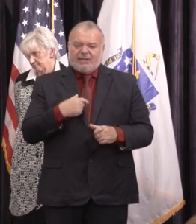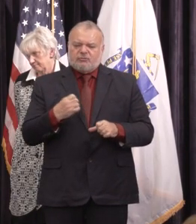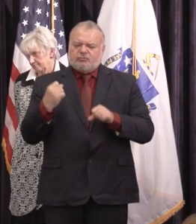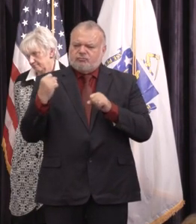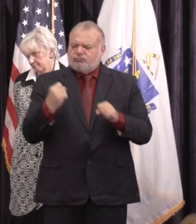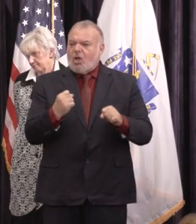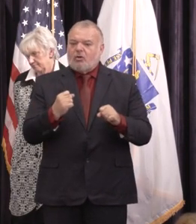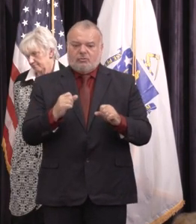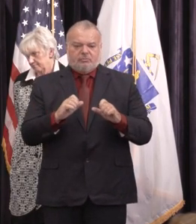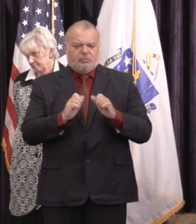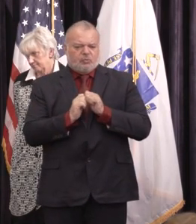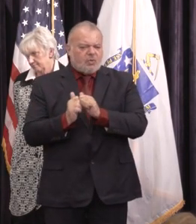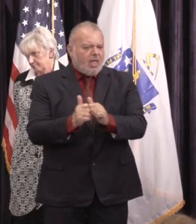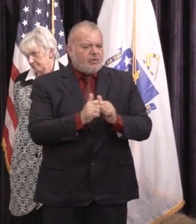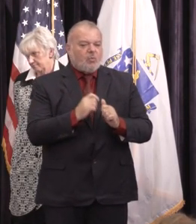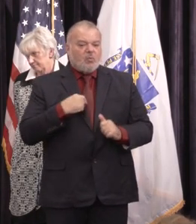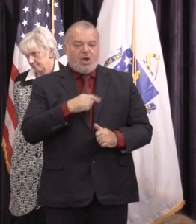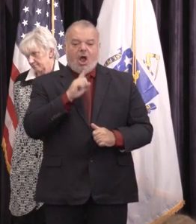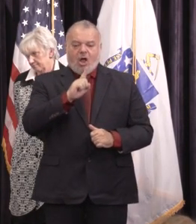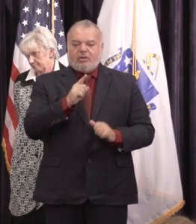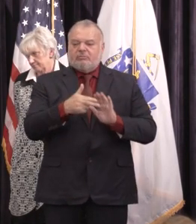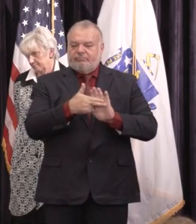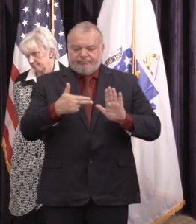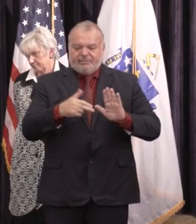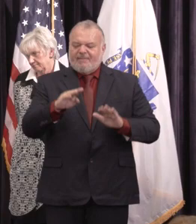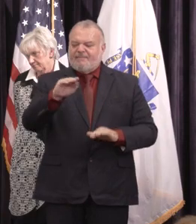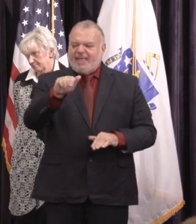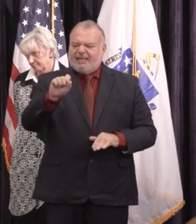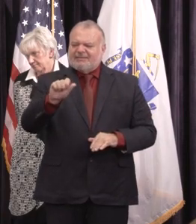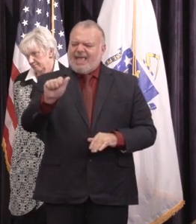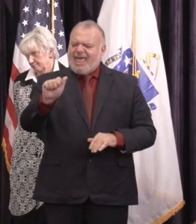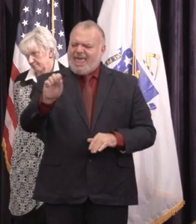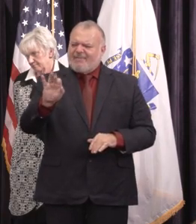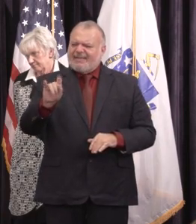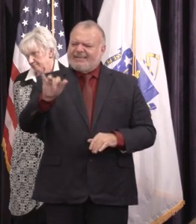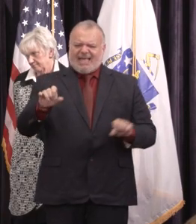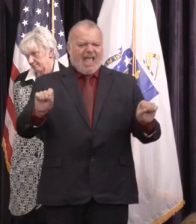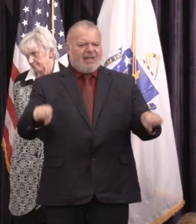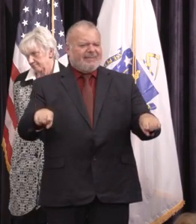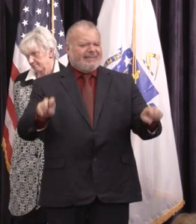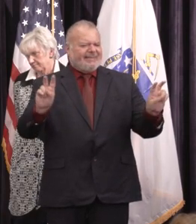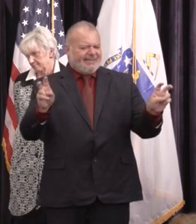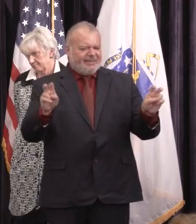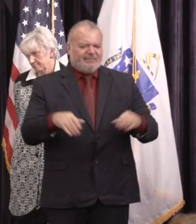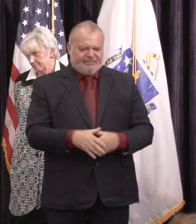MassAbility. So thank you for your attention and taking your time out of your day to be with